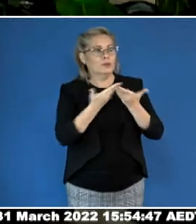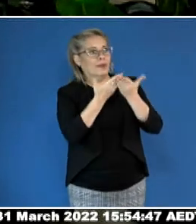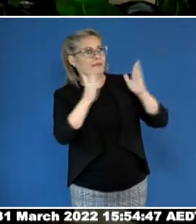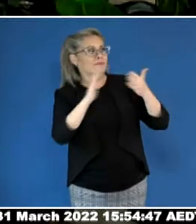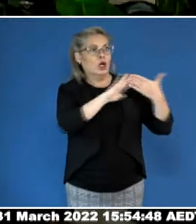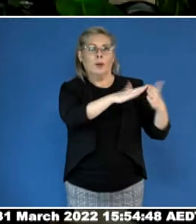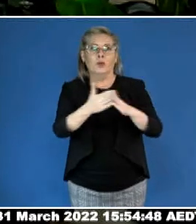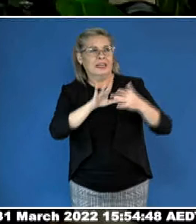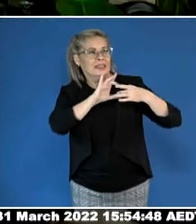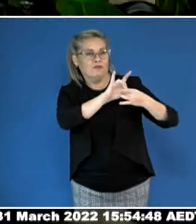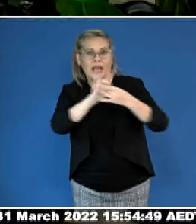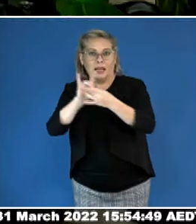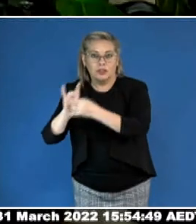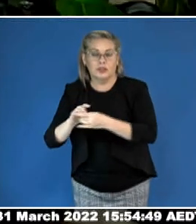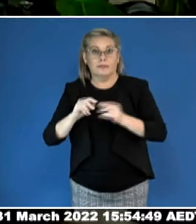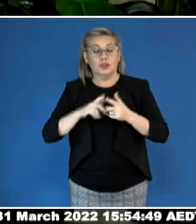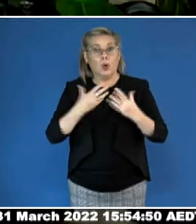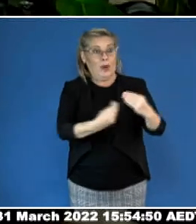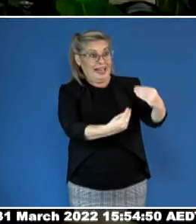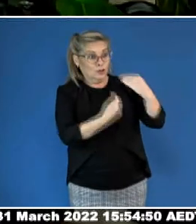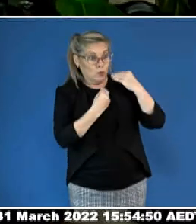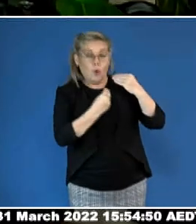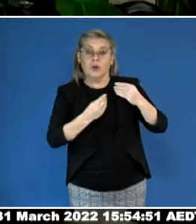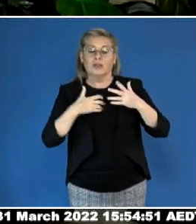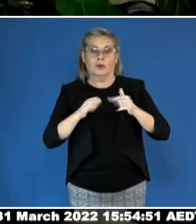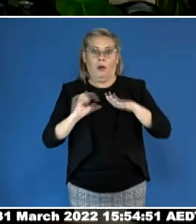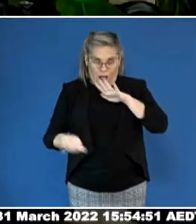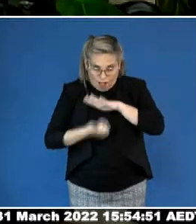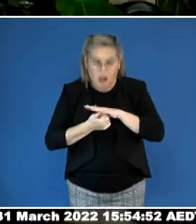could be called our community, are not an important part of the conversation.